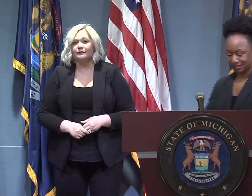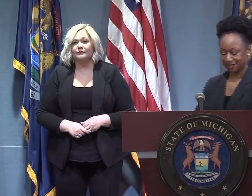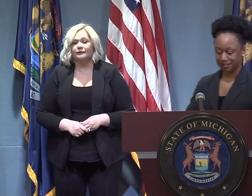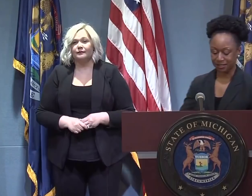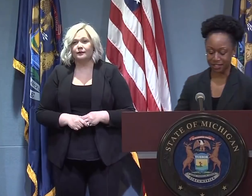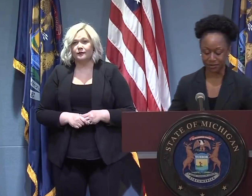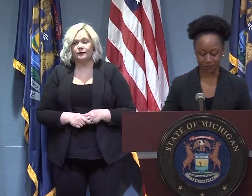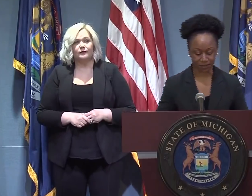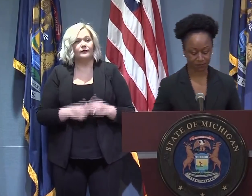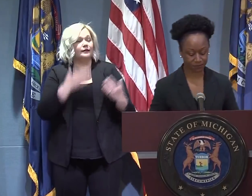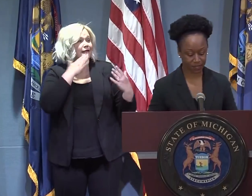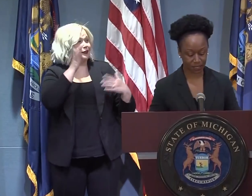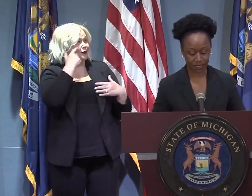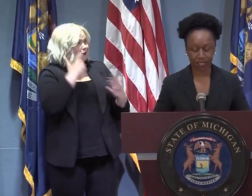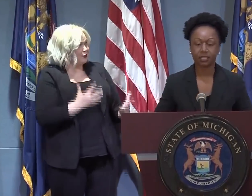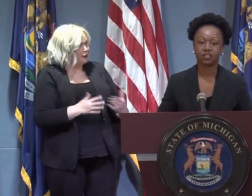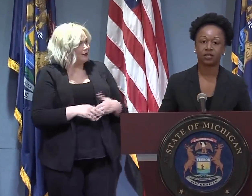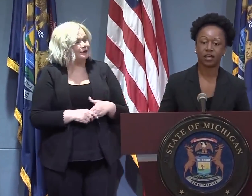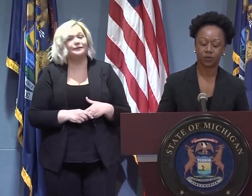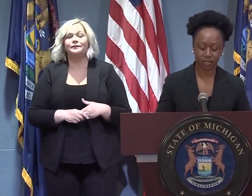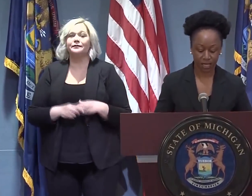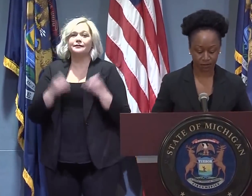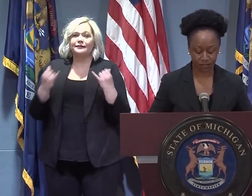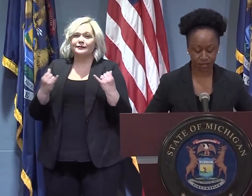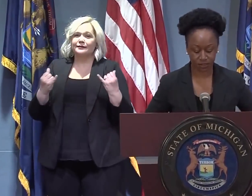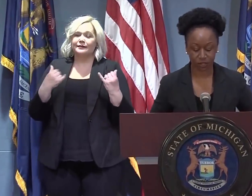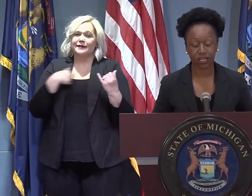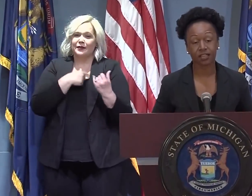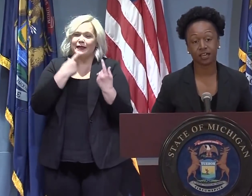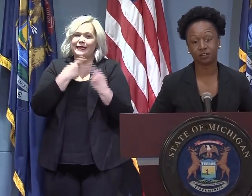RETURN. THANK YOU.